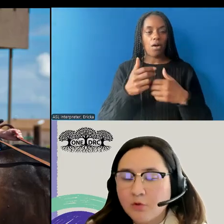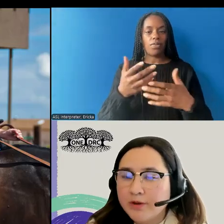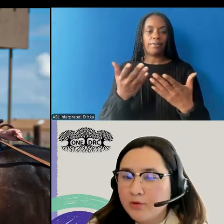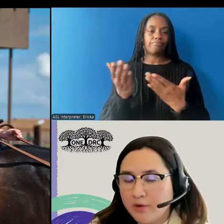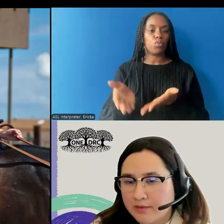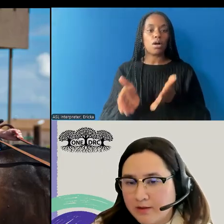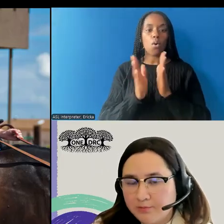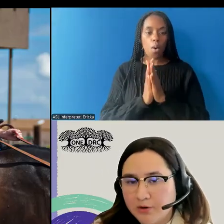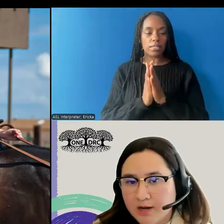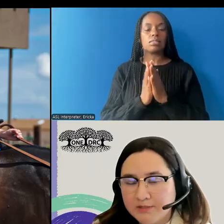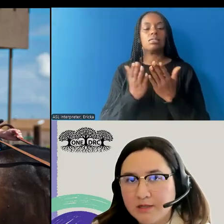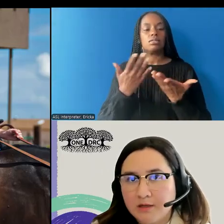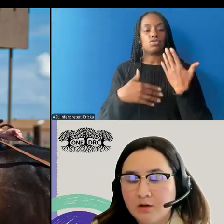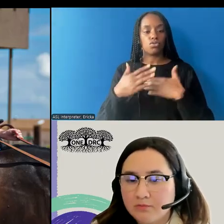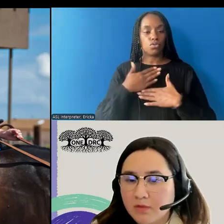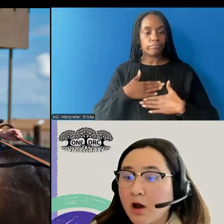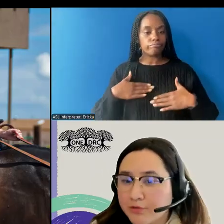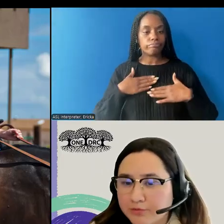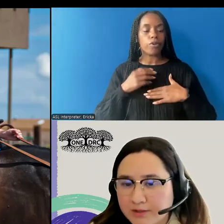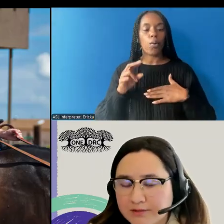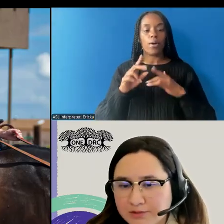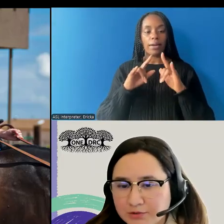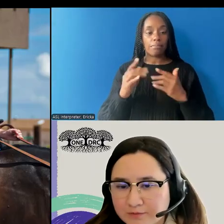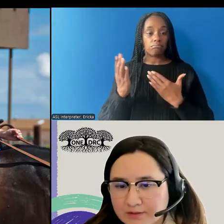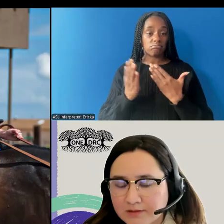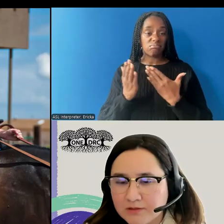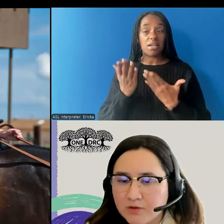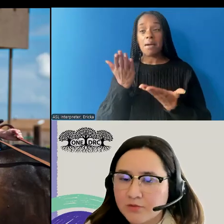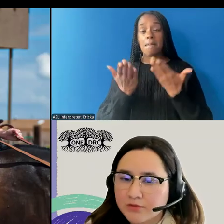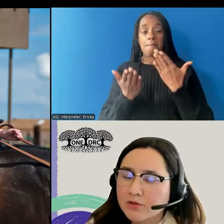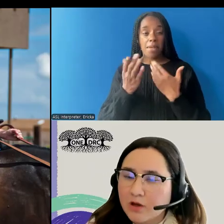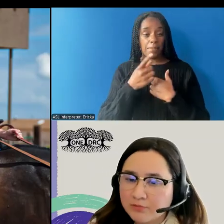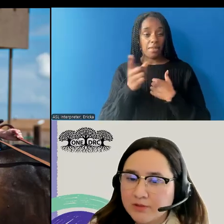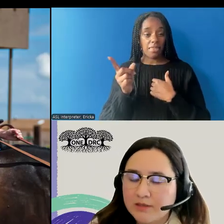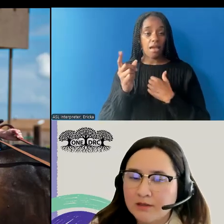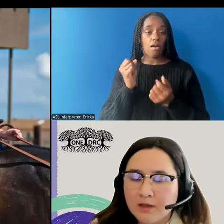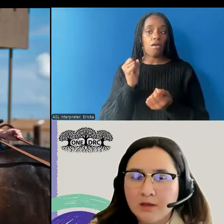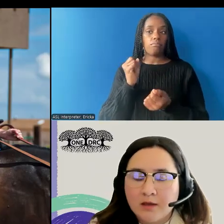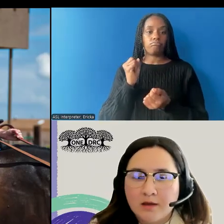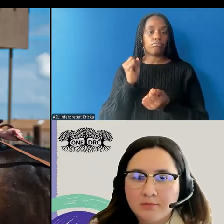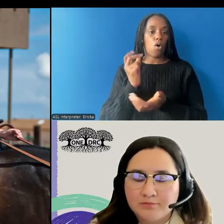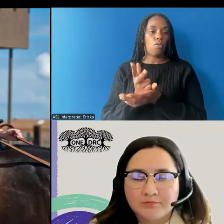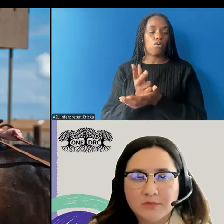Or in the way that perhaps they authorized a service. And so the law really,